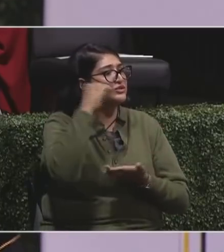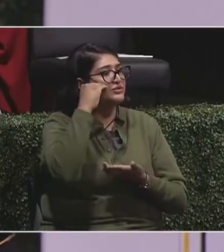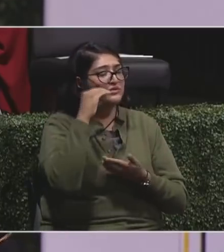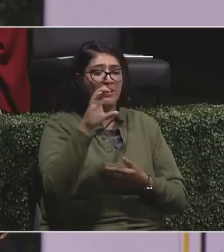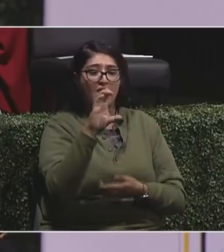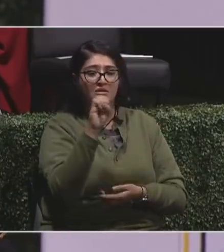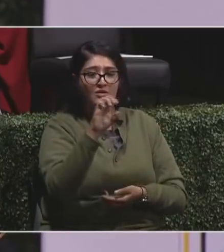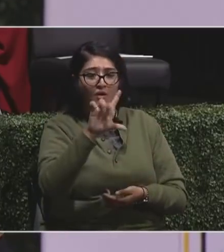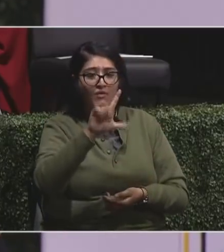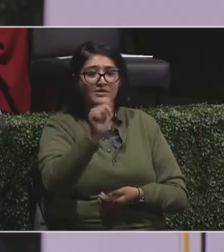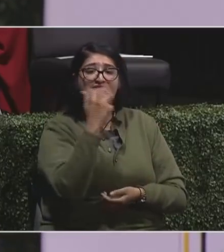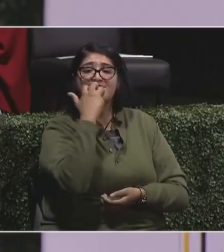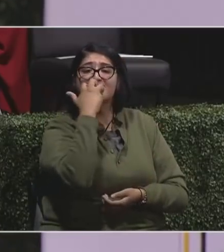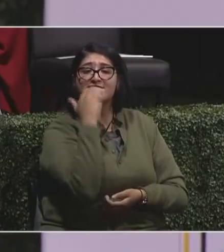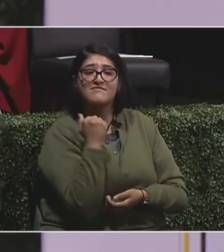SO MANY OTHERS, ARE HEADED TO